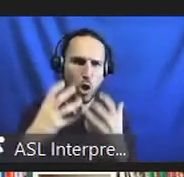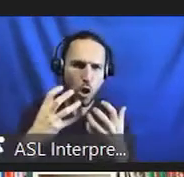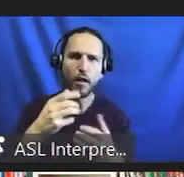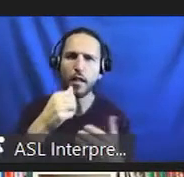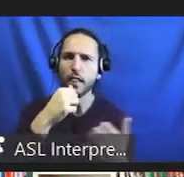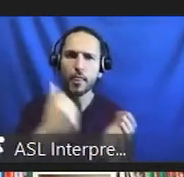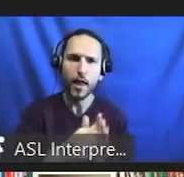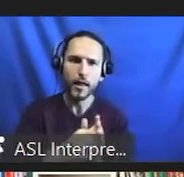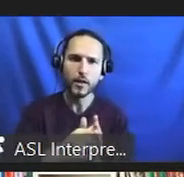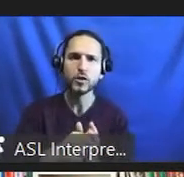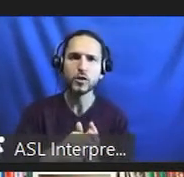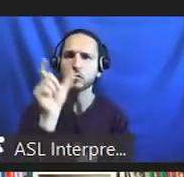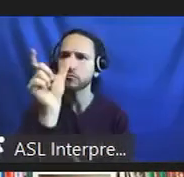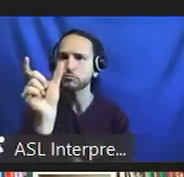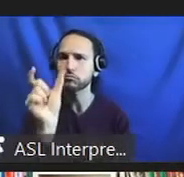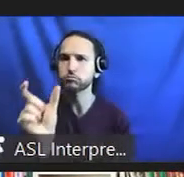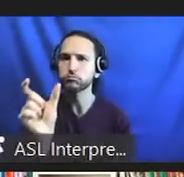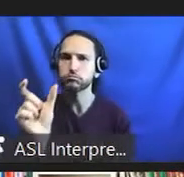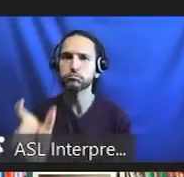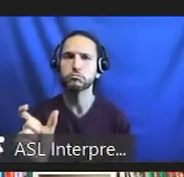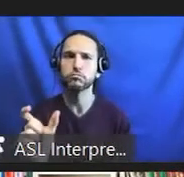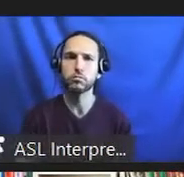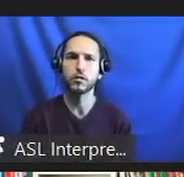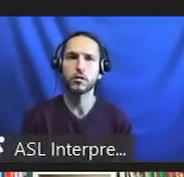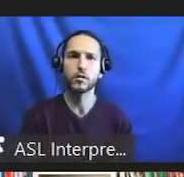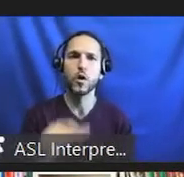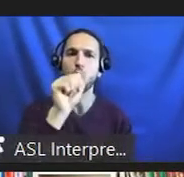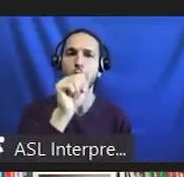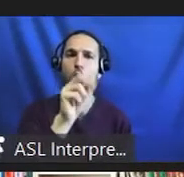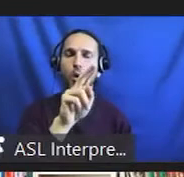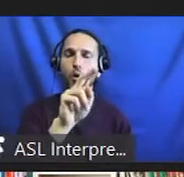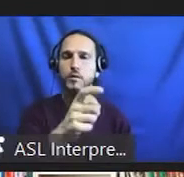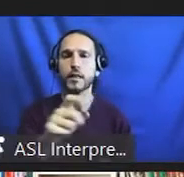there, "auxiliary aids and services," in quotes,